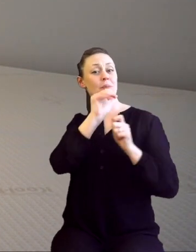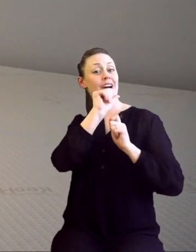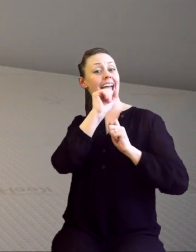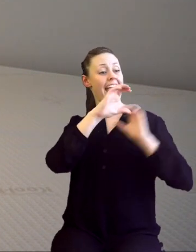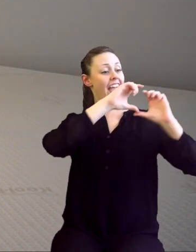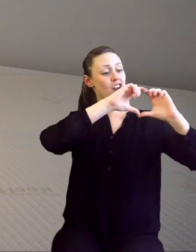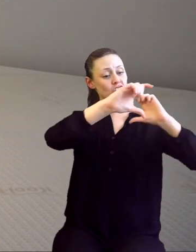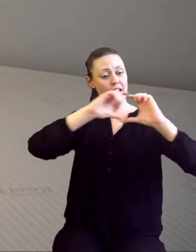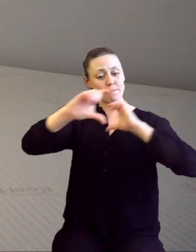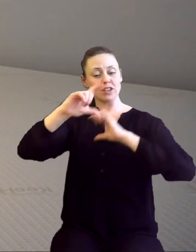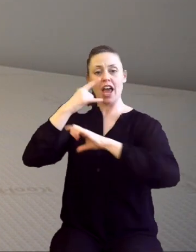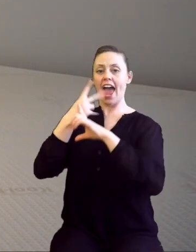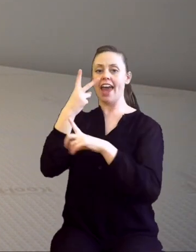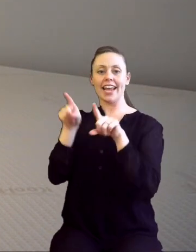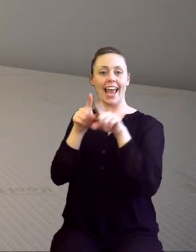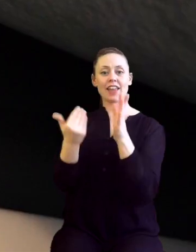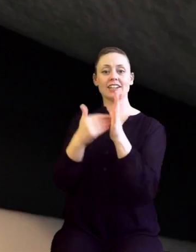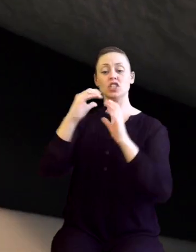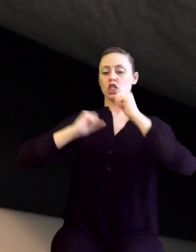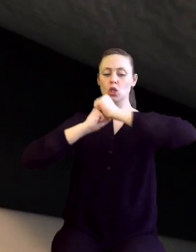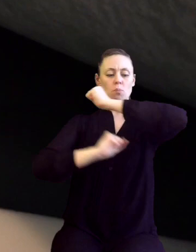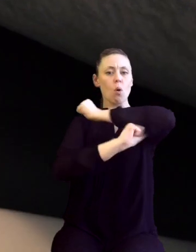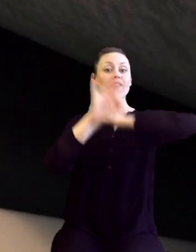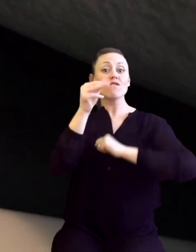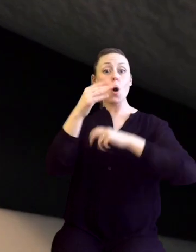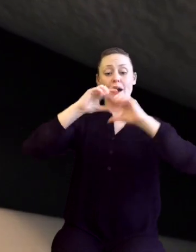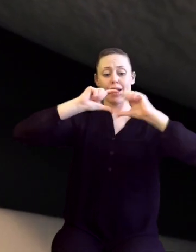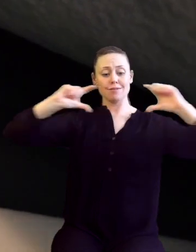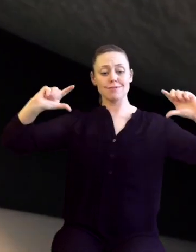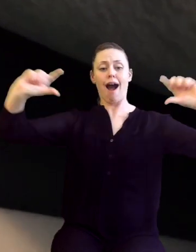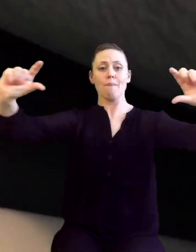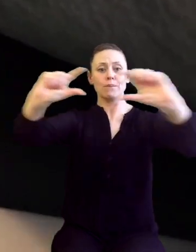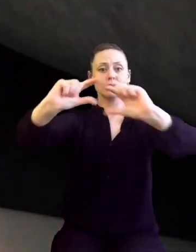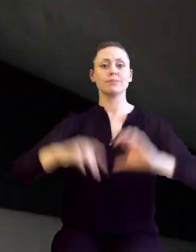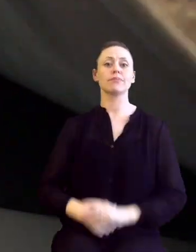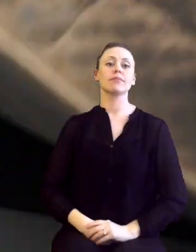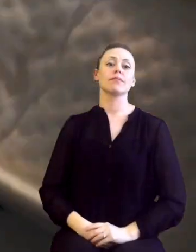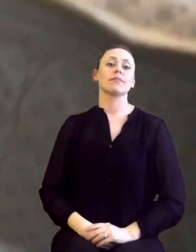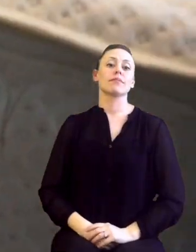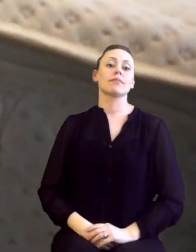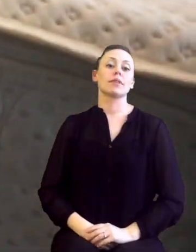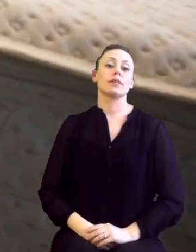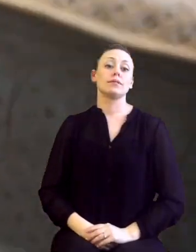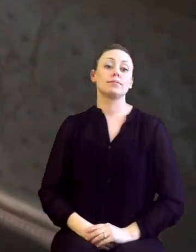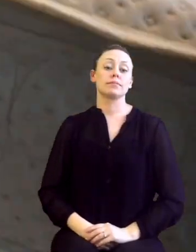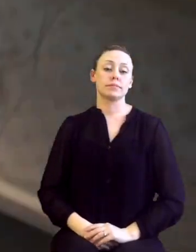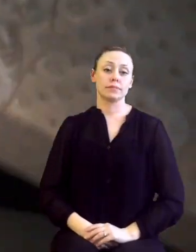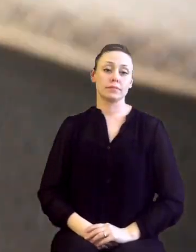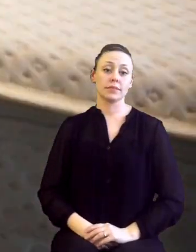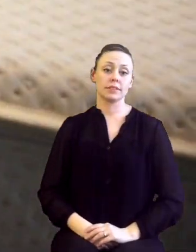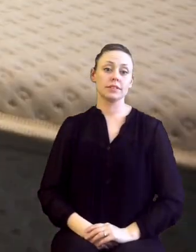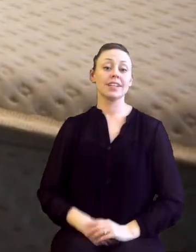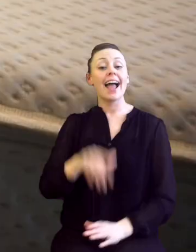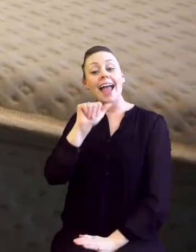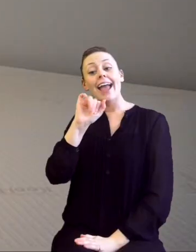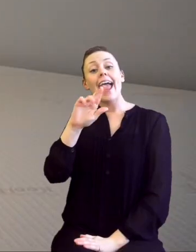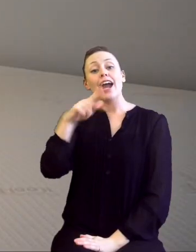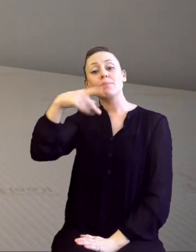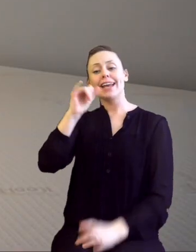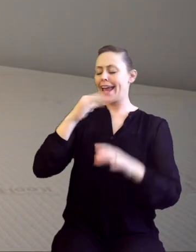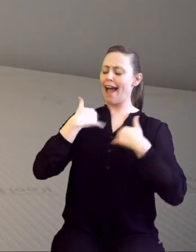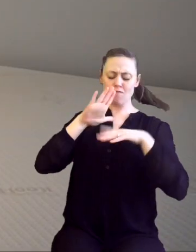of the bed and the supportive film on top. Air Pedic has it all,